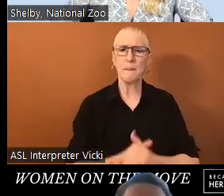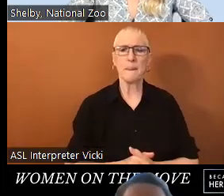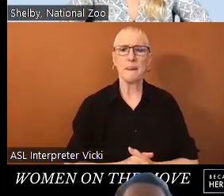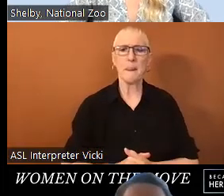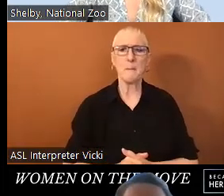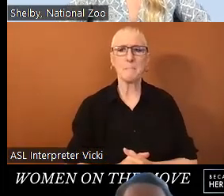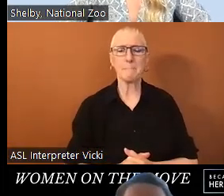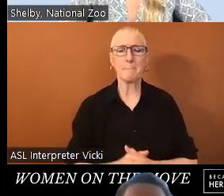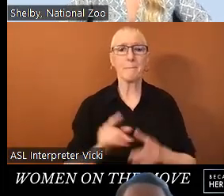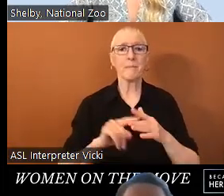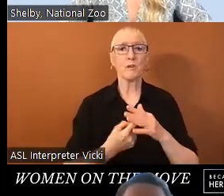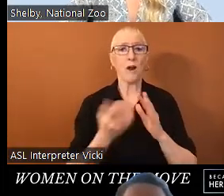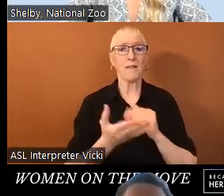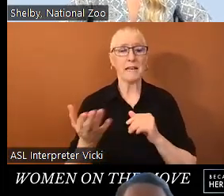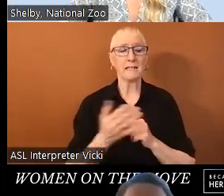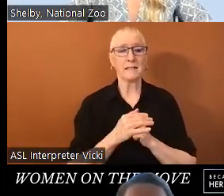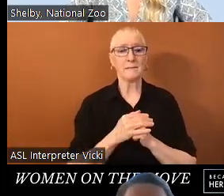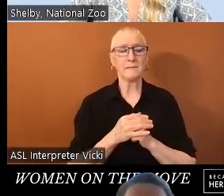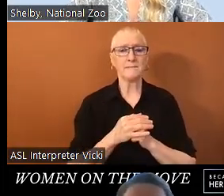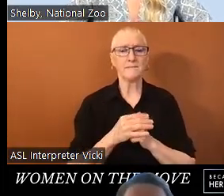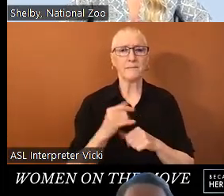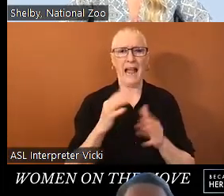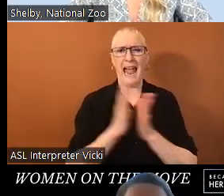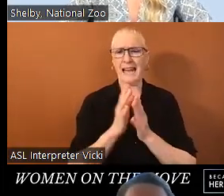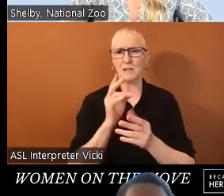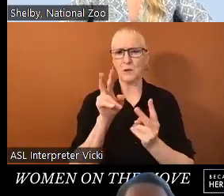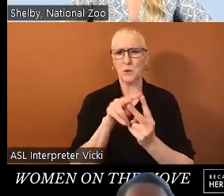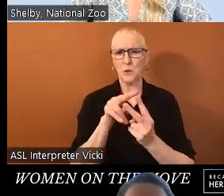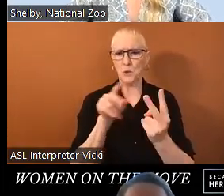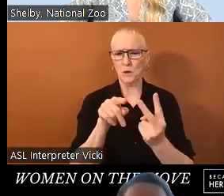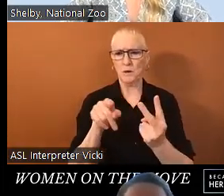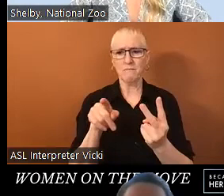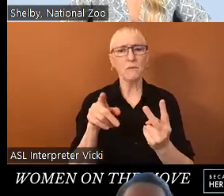To start things off, I'm going to ask both of you, do you have any advice for young girls